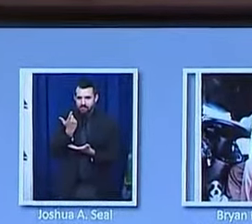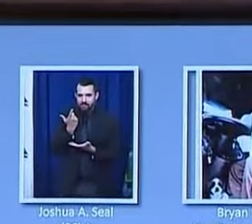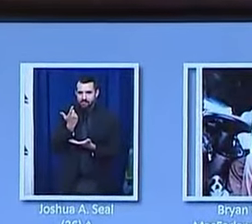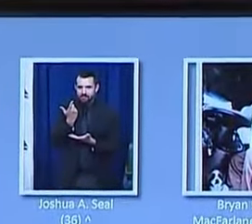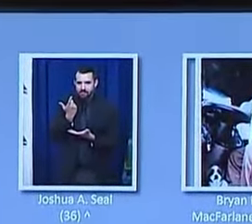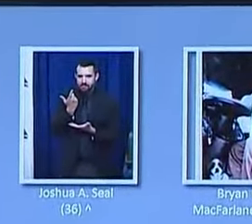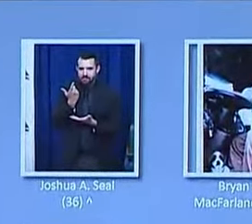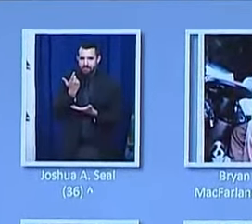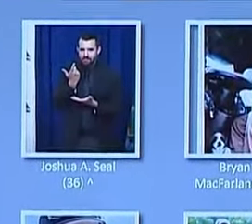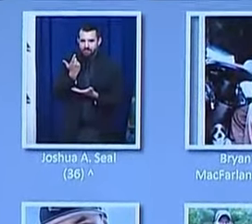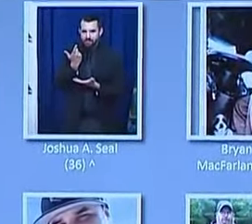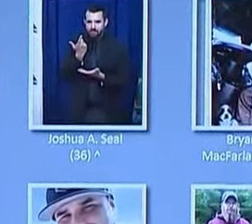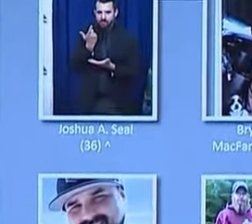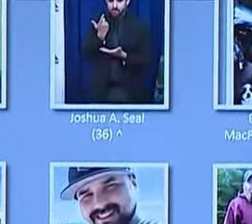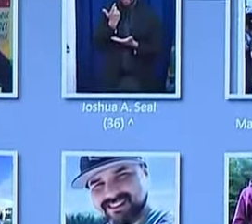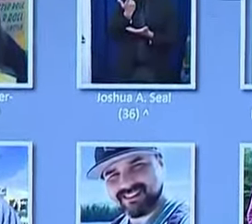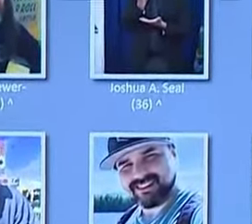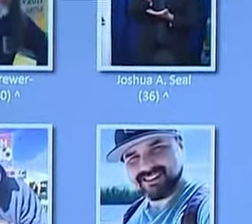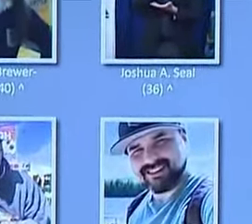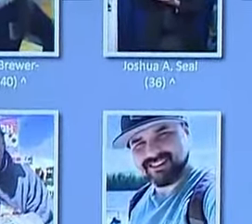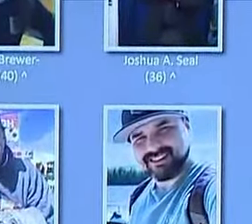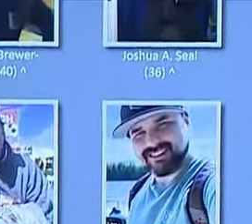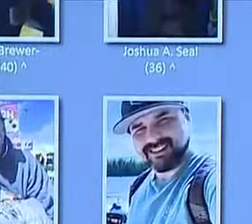WILLIAM FRANK BRACKETT,